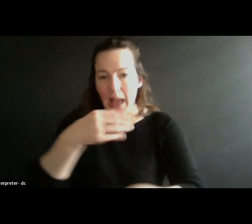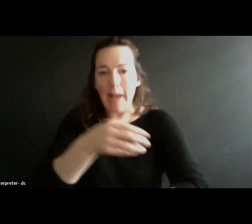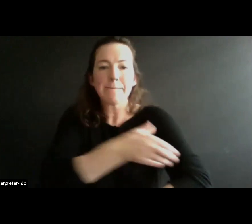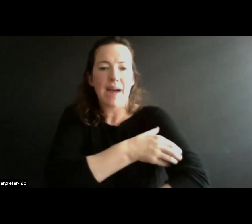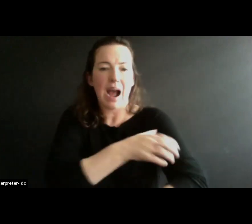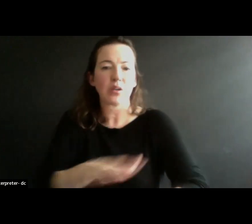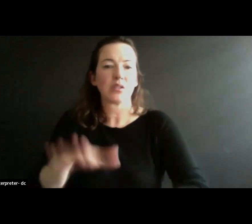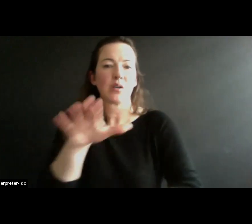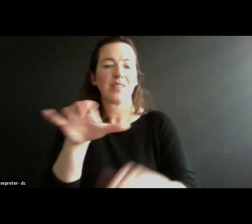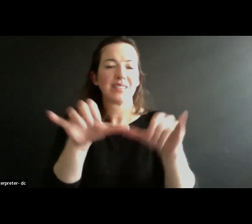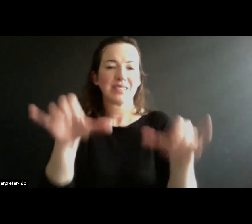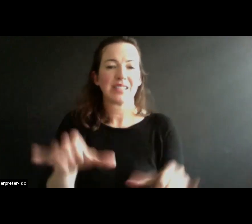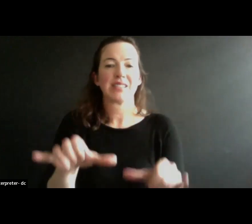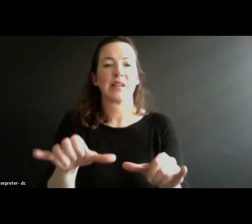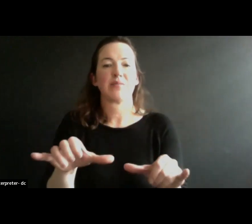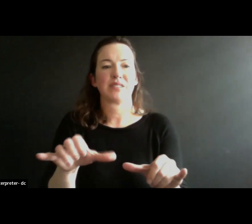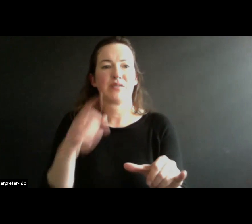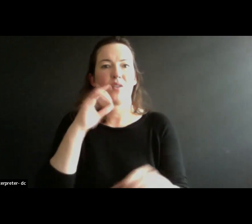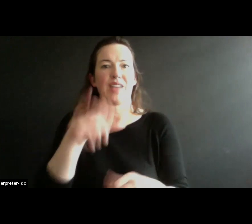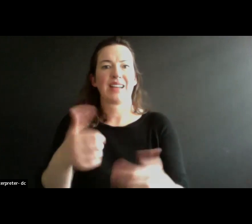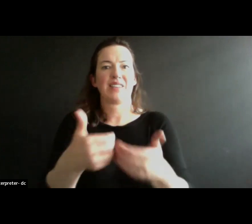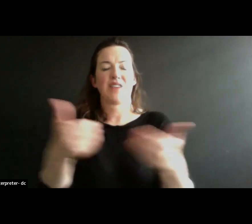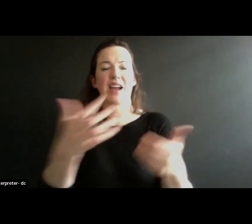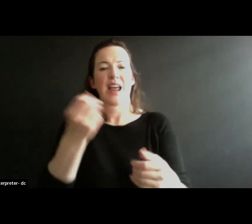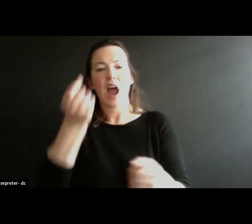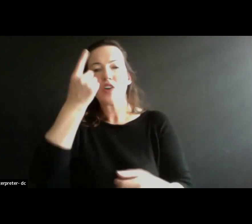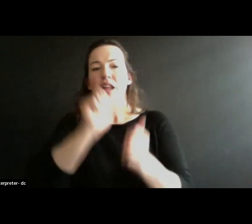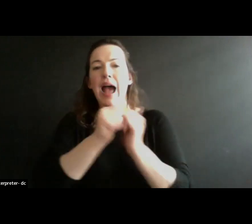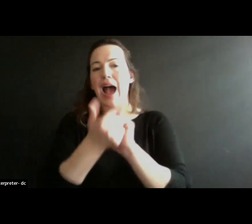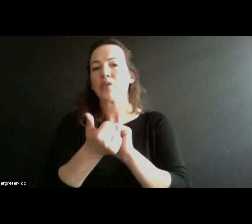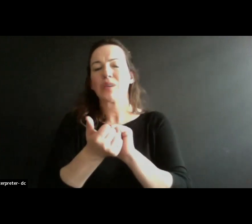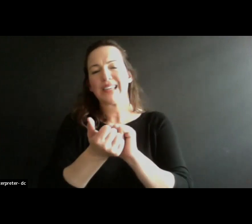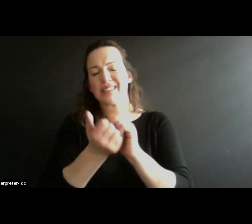drive the digital divide and understanding how together we can dismantle those. So we